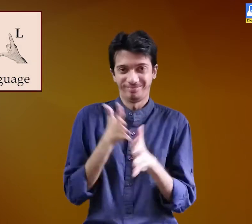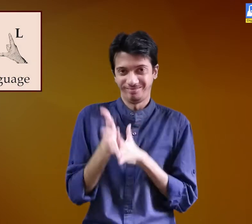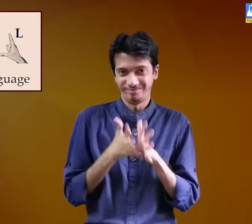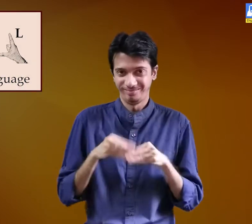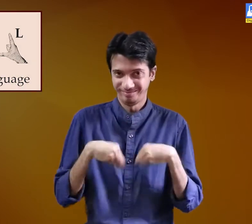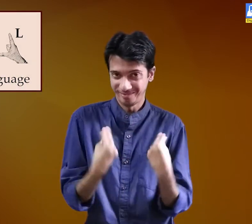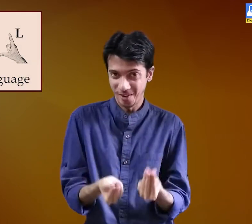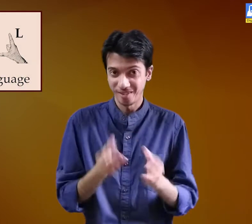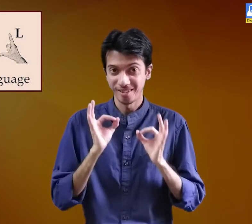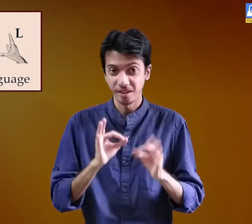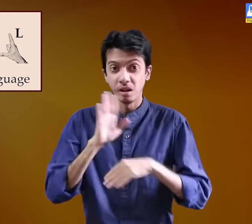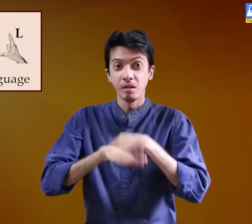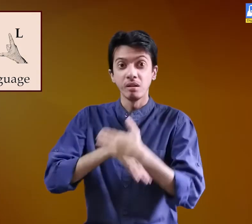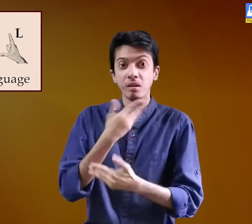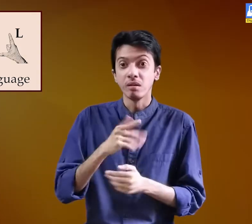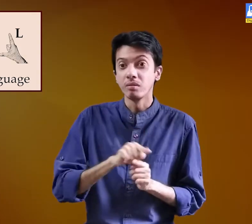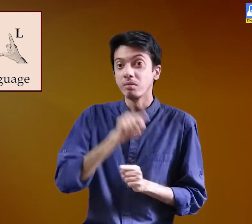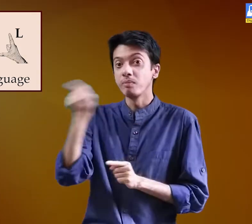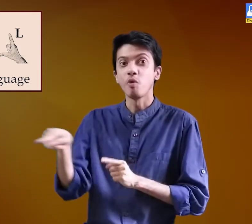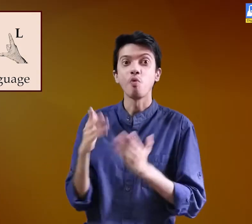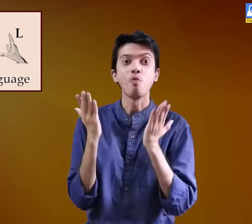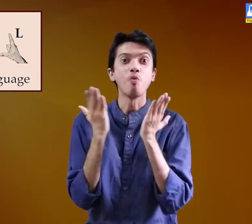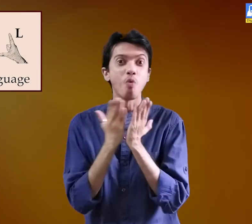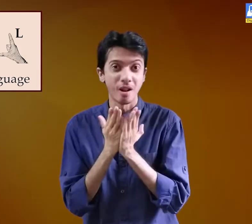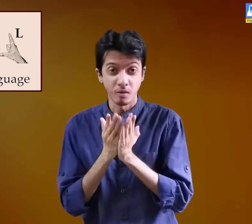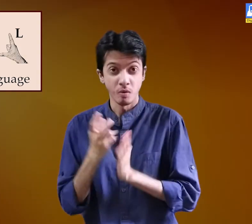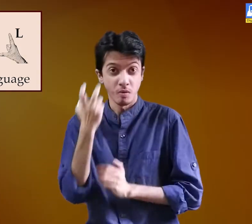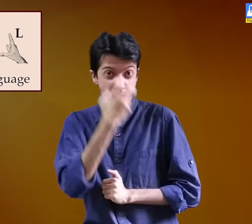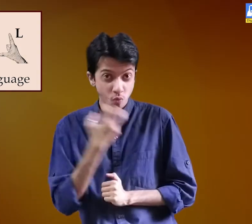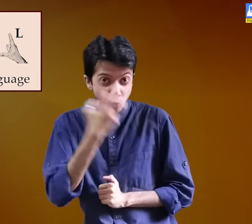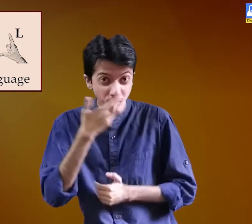his first language would be the sign language and when the deaf child goes to school